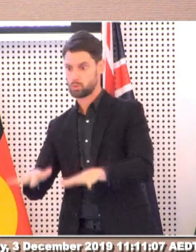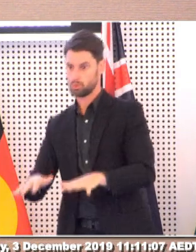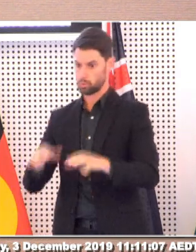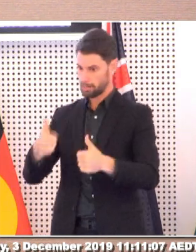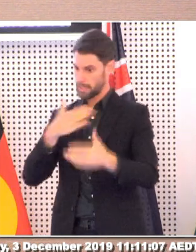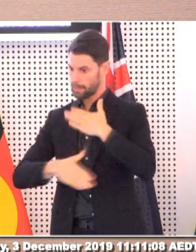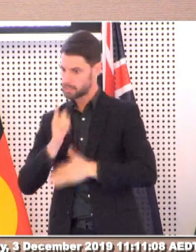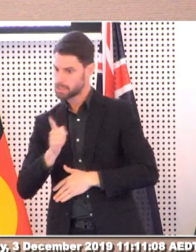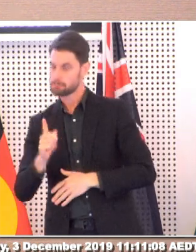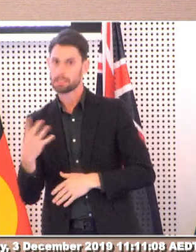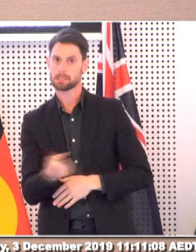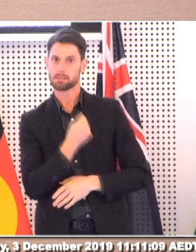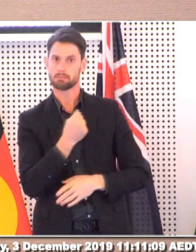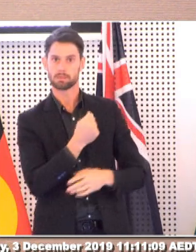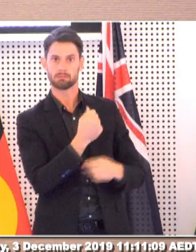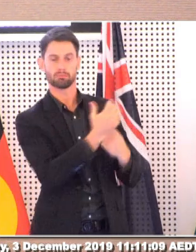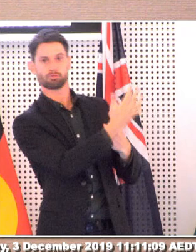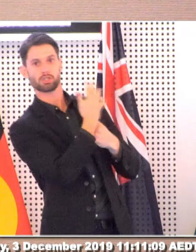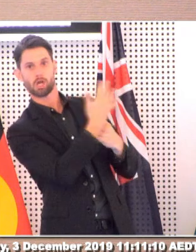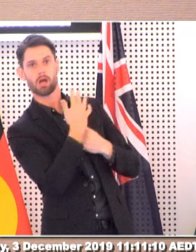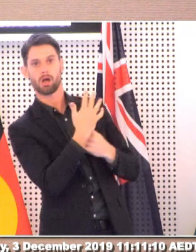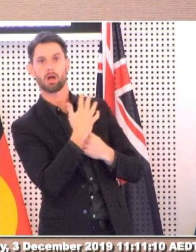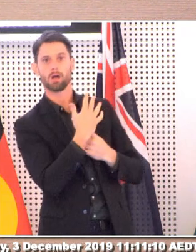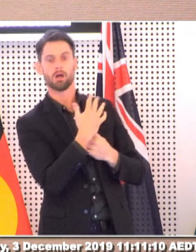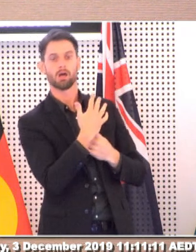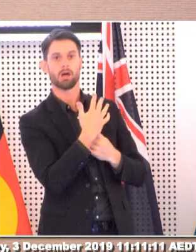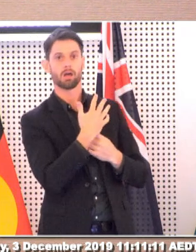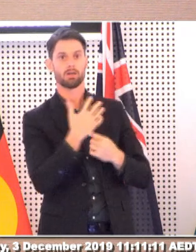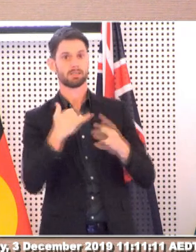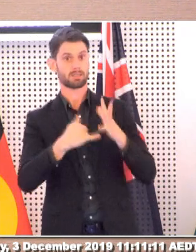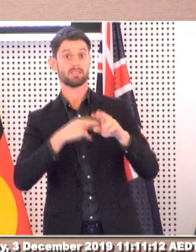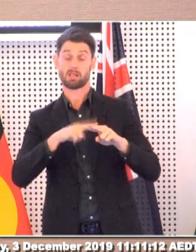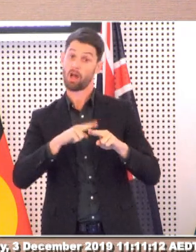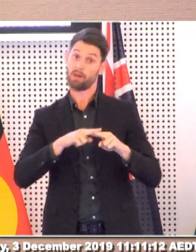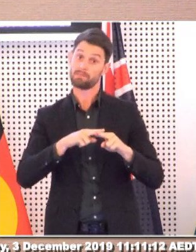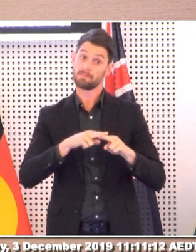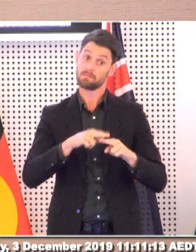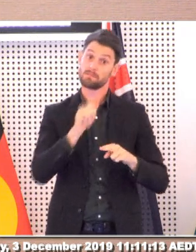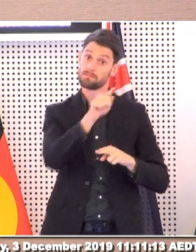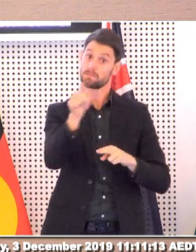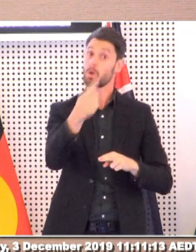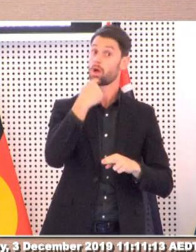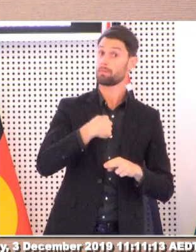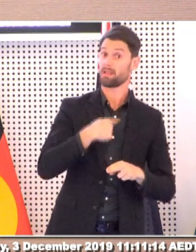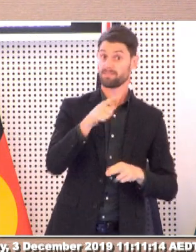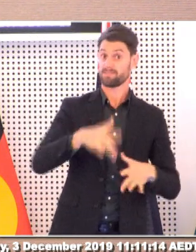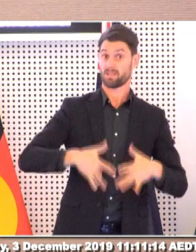So that there is then this pressure as staff have reported to me as well, that to sort of manage these situations,